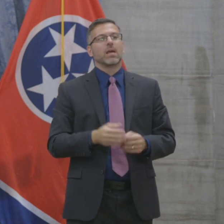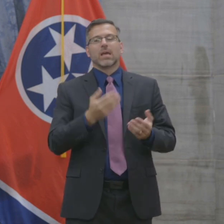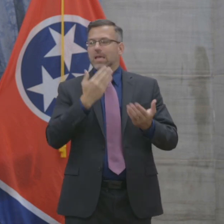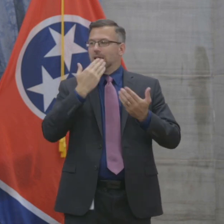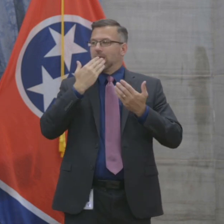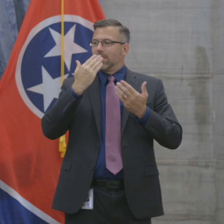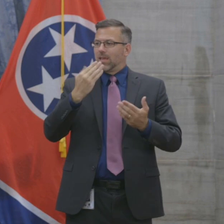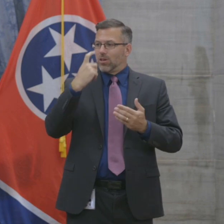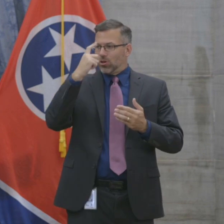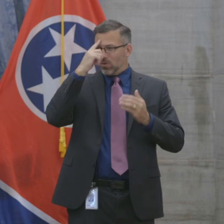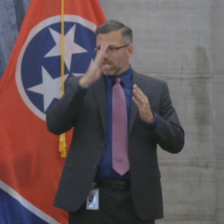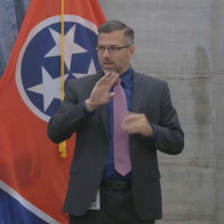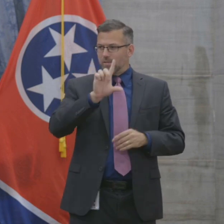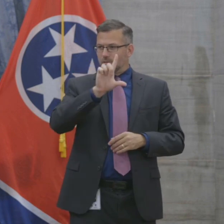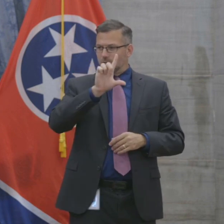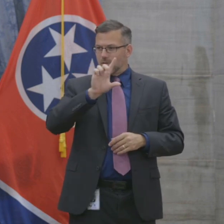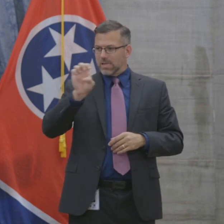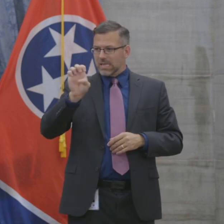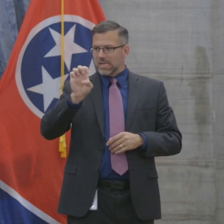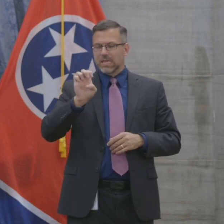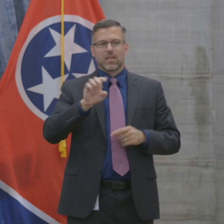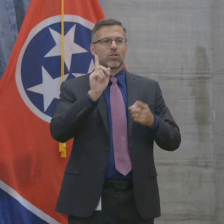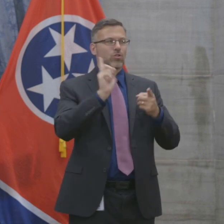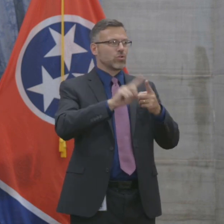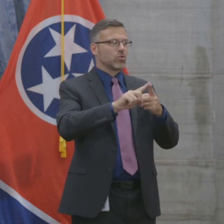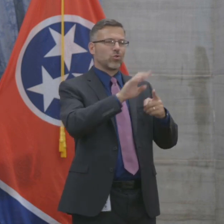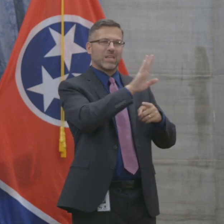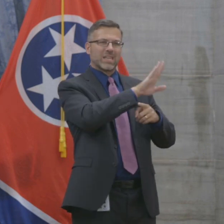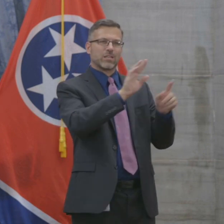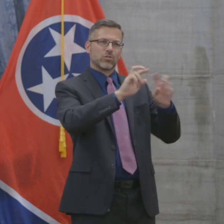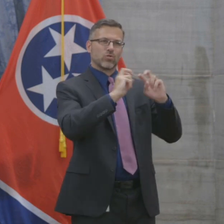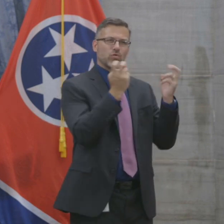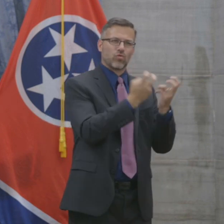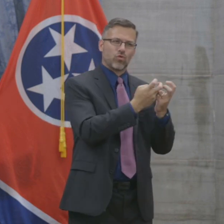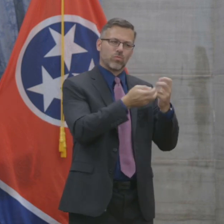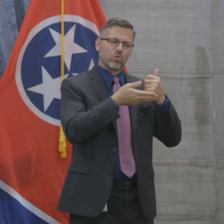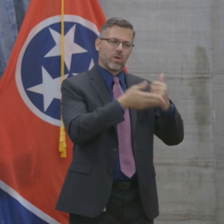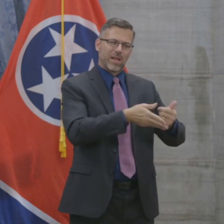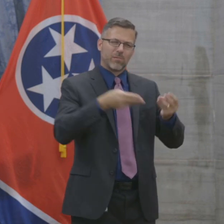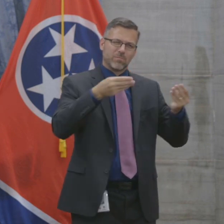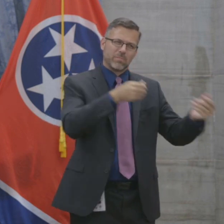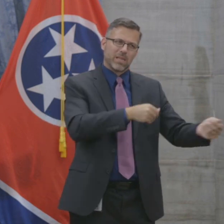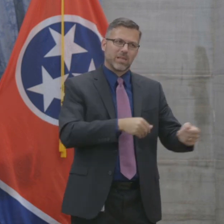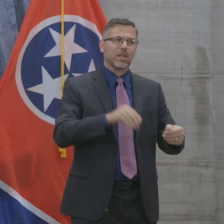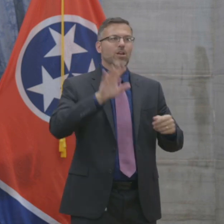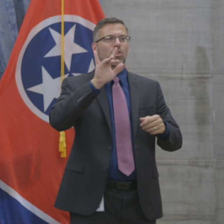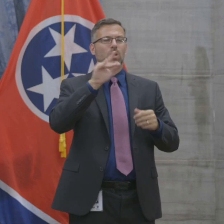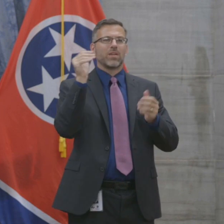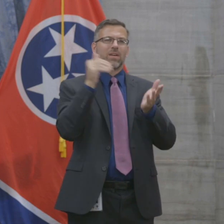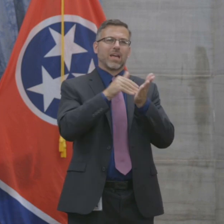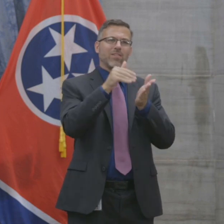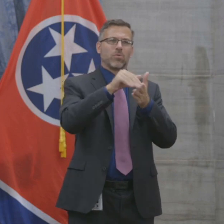As well as our Tennessee unitos mask distributed to the Hispanic